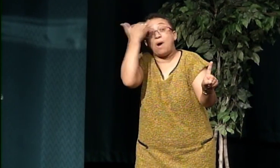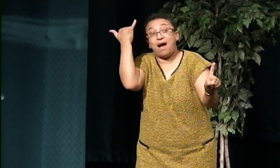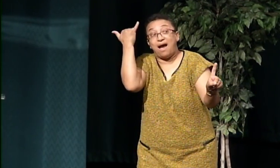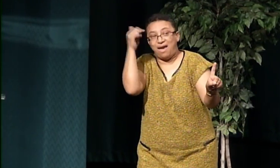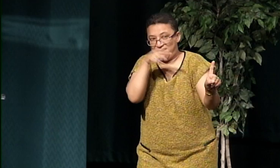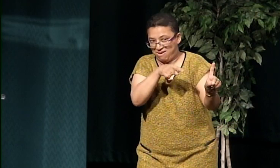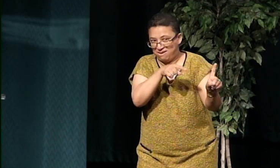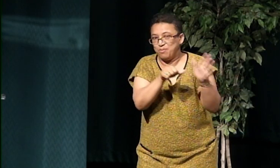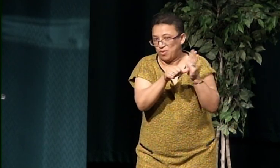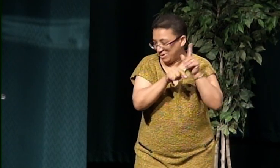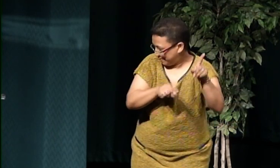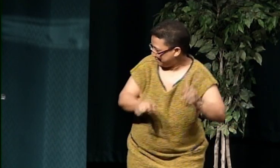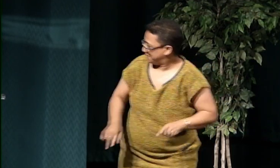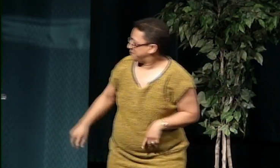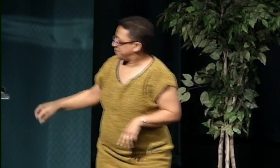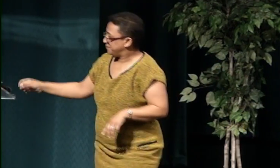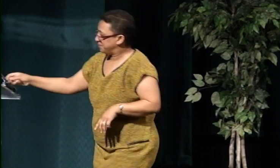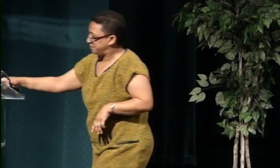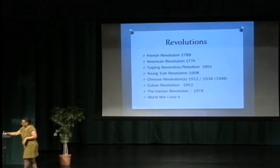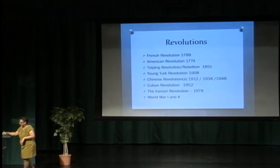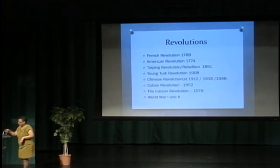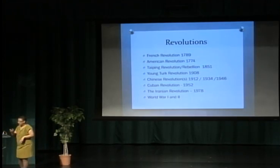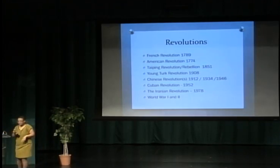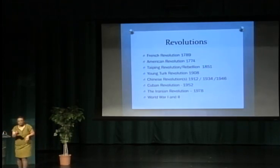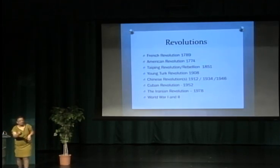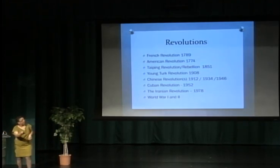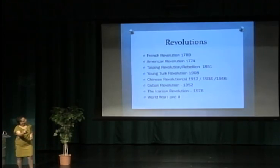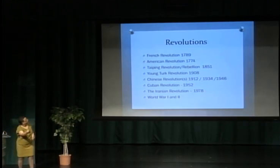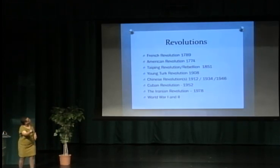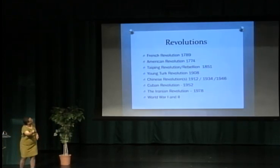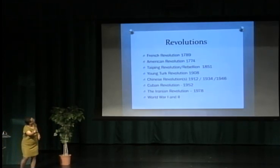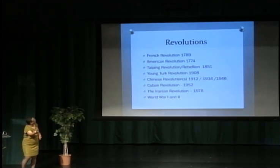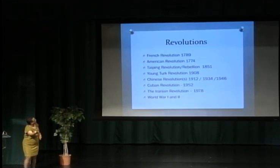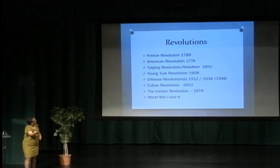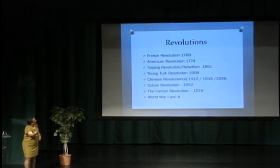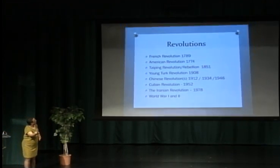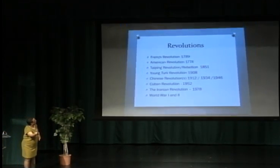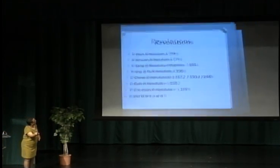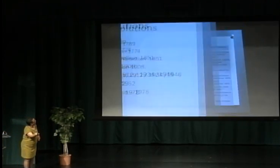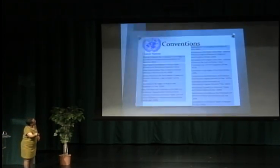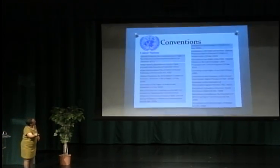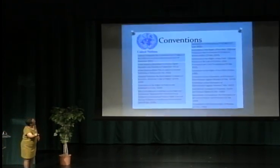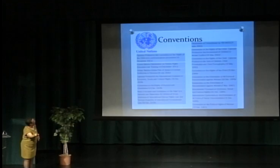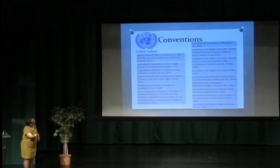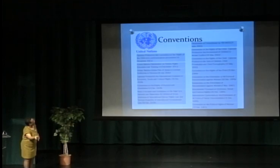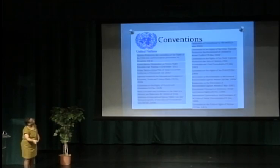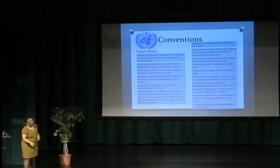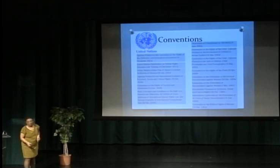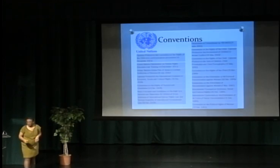And again, we need to not just look at the face of these movements, we have to look very closely